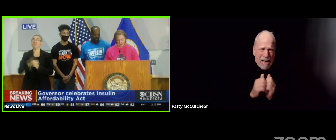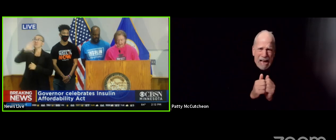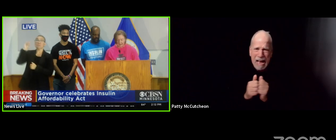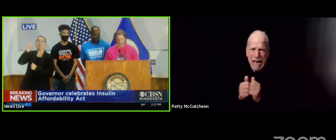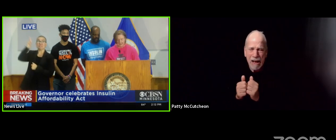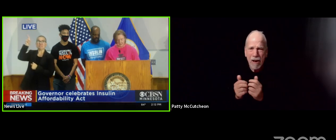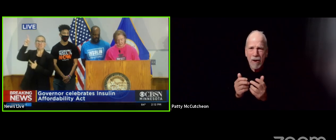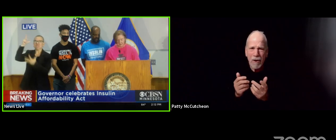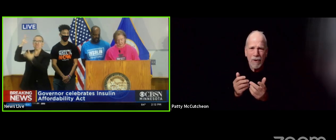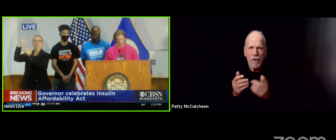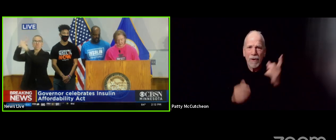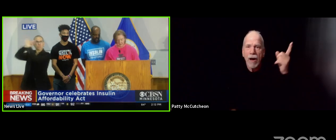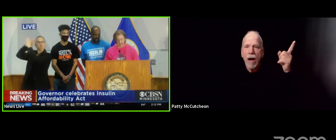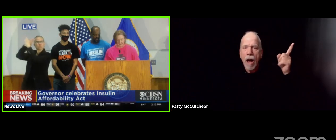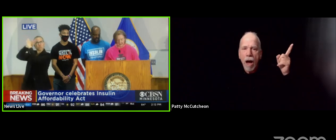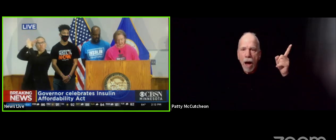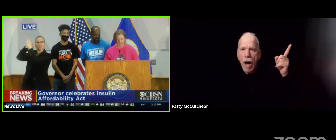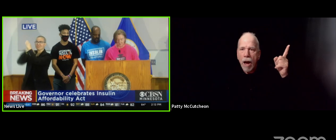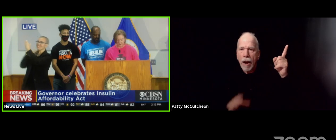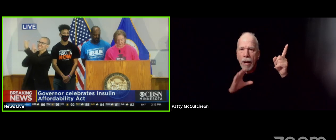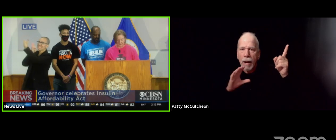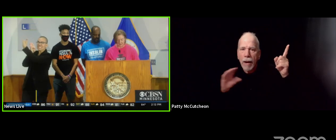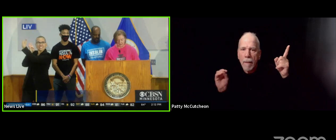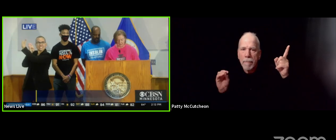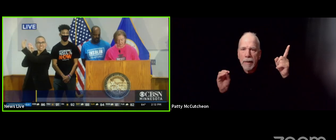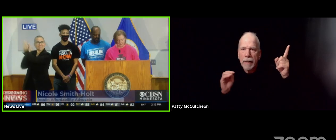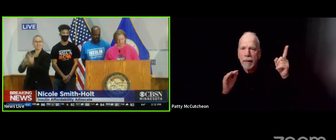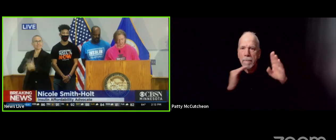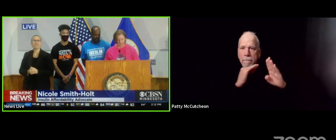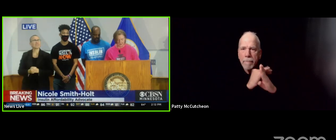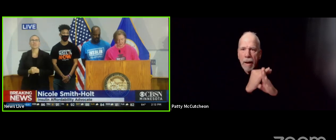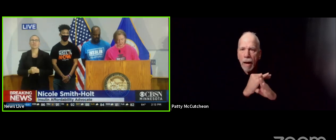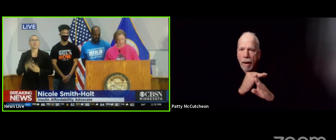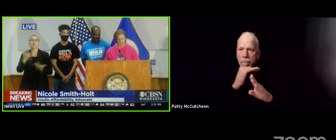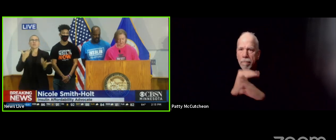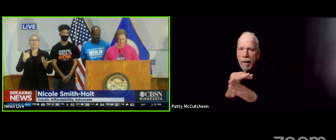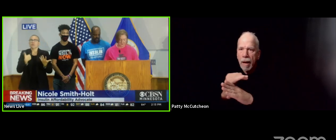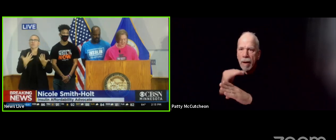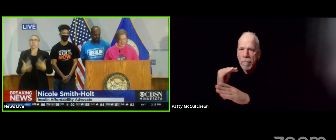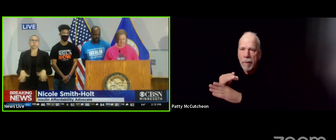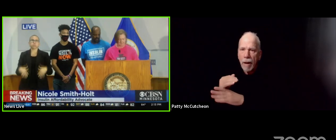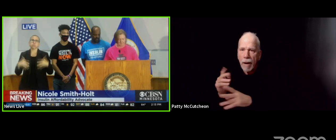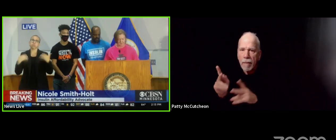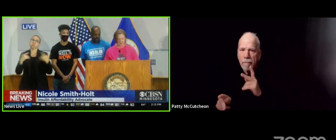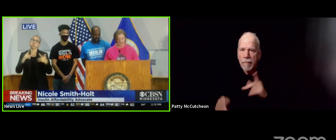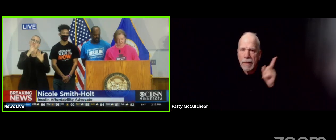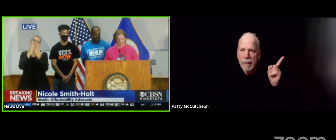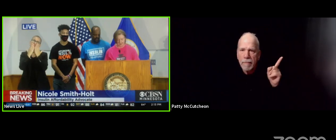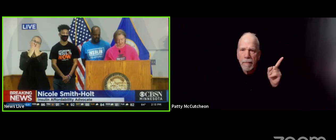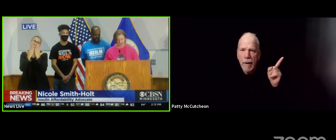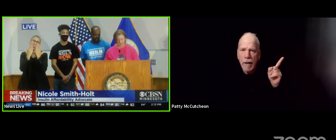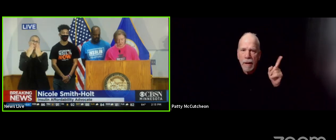I CANNOT SUPPORT ENOUGH -- I CANNOT EXPRESS ENOUGH THE GRATITUDE TO THE GOVERNOR'S TEAM, TO THE LEGISLATORS WHO